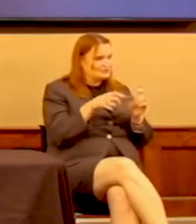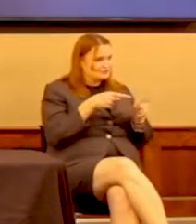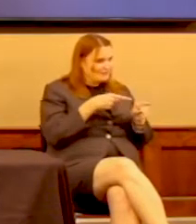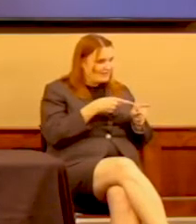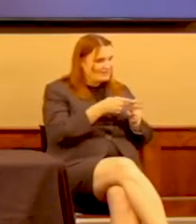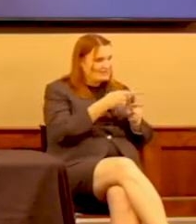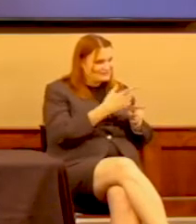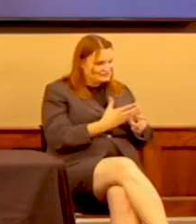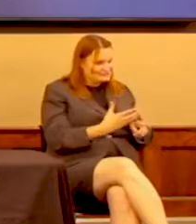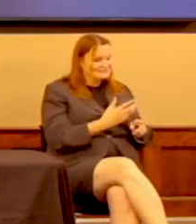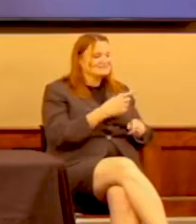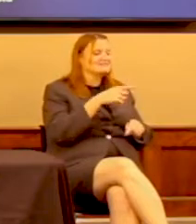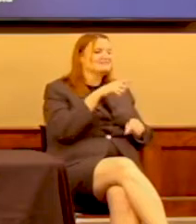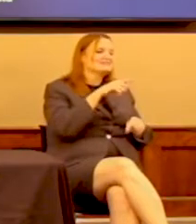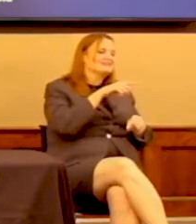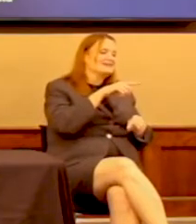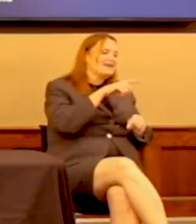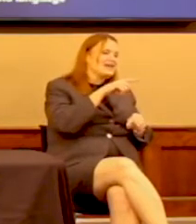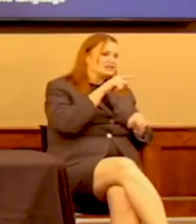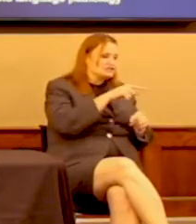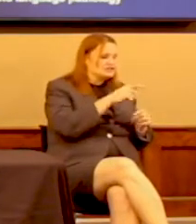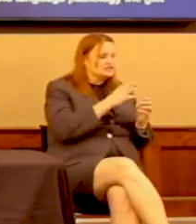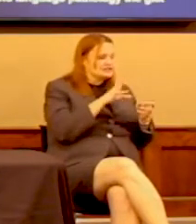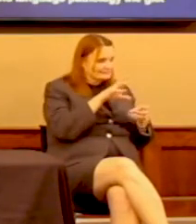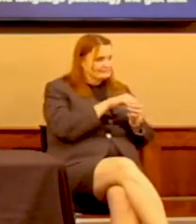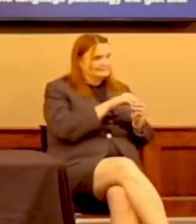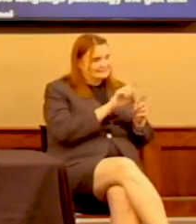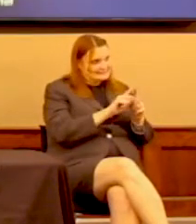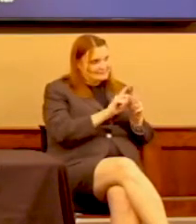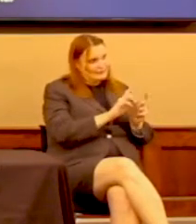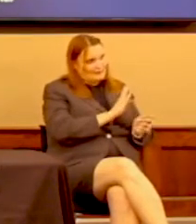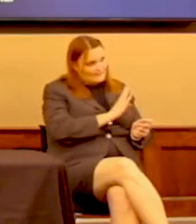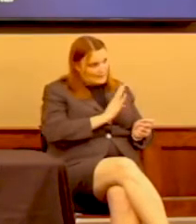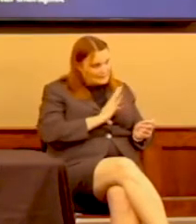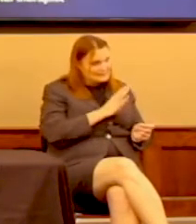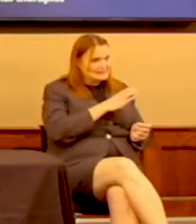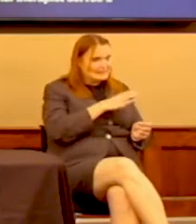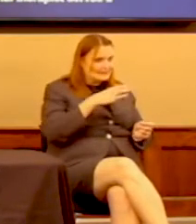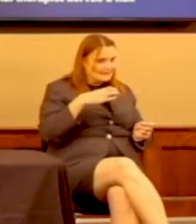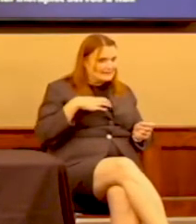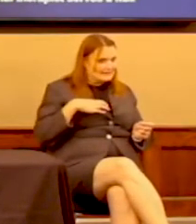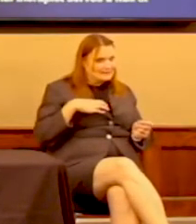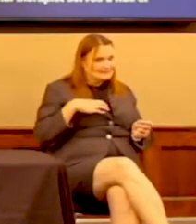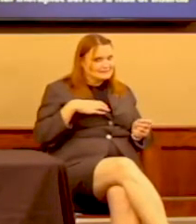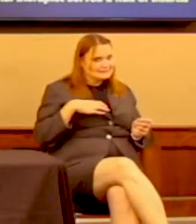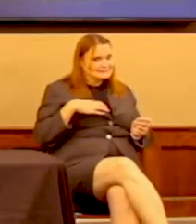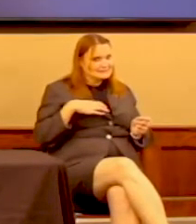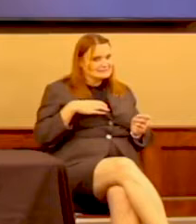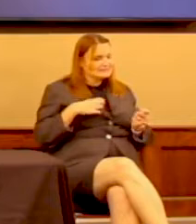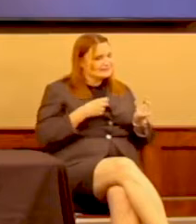she also serves on a number of boards